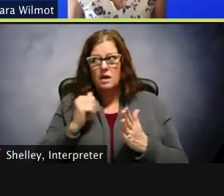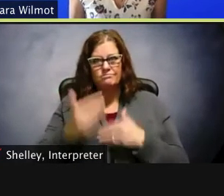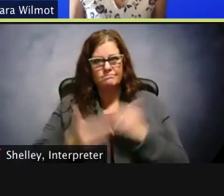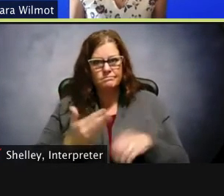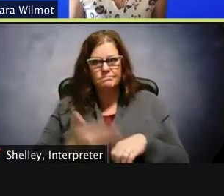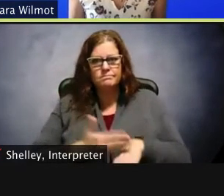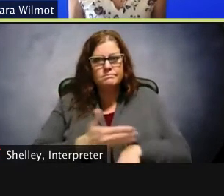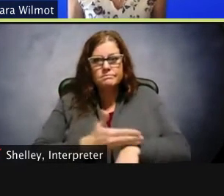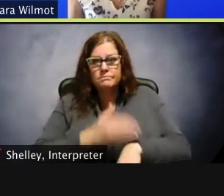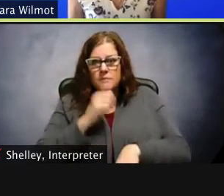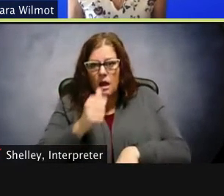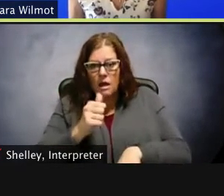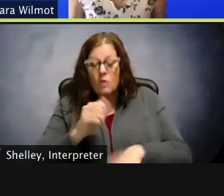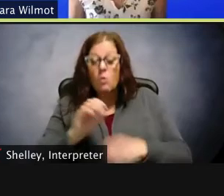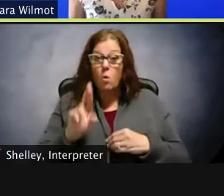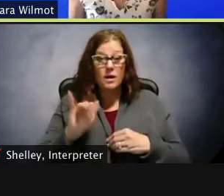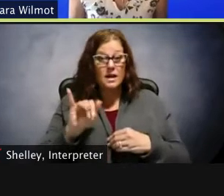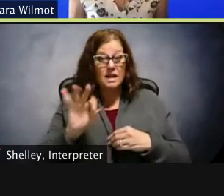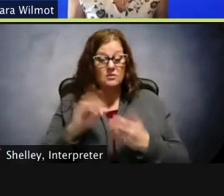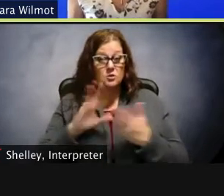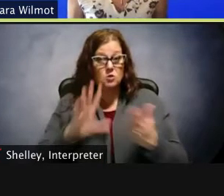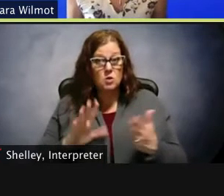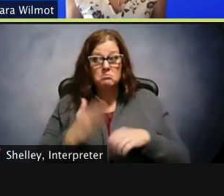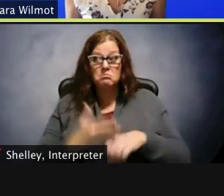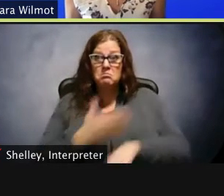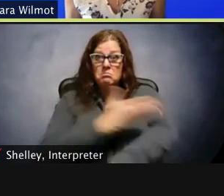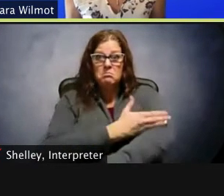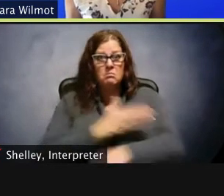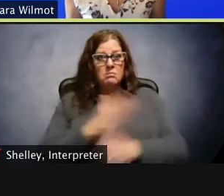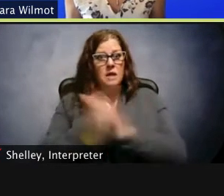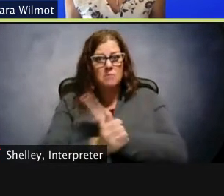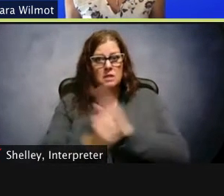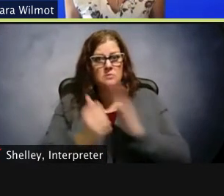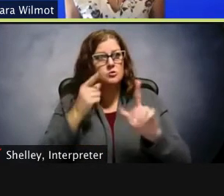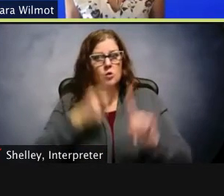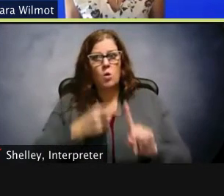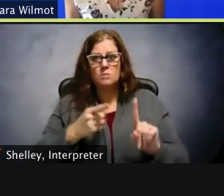or if the student is mastering all their IEP goals and possibly exceeding them.